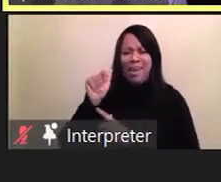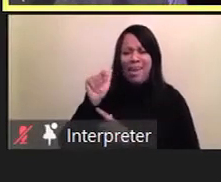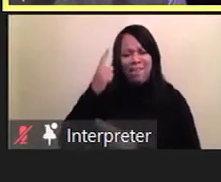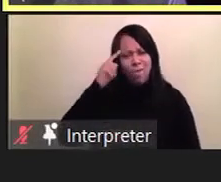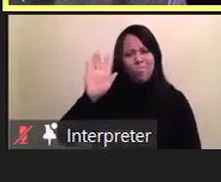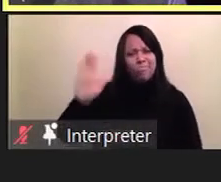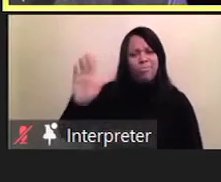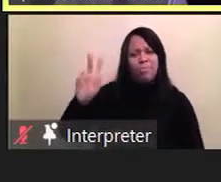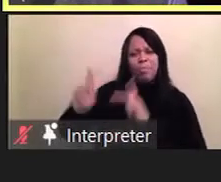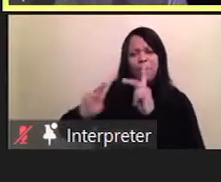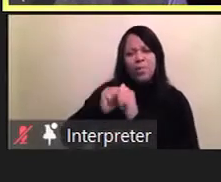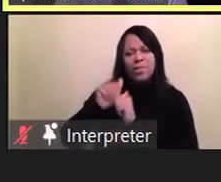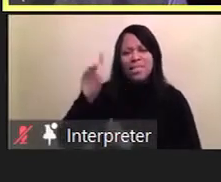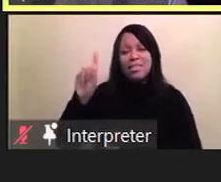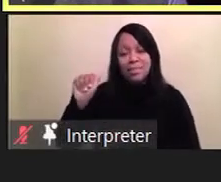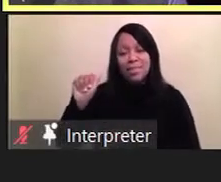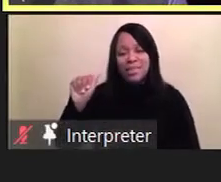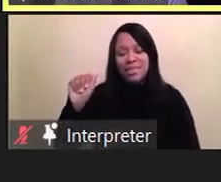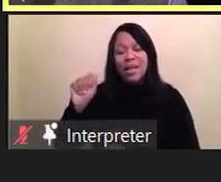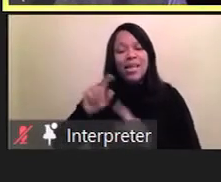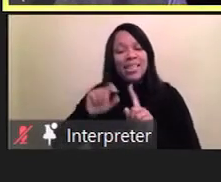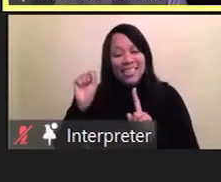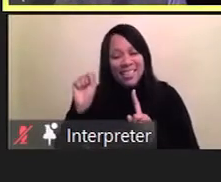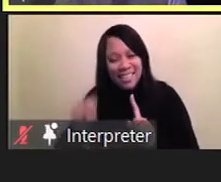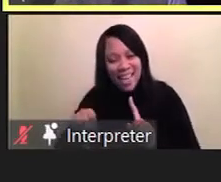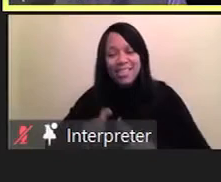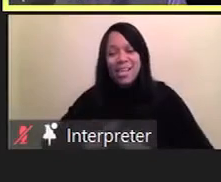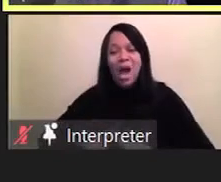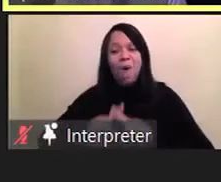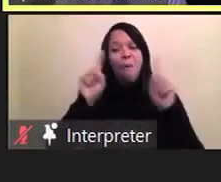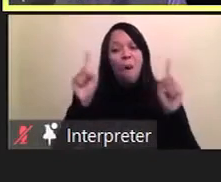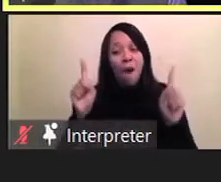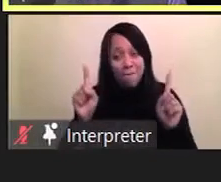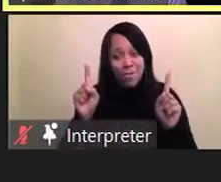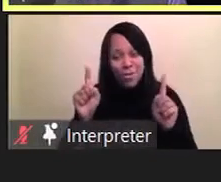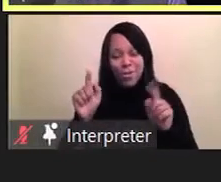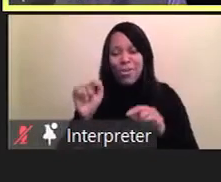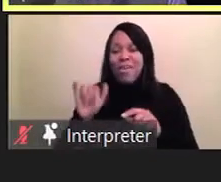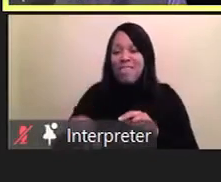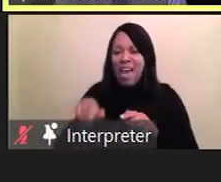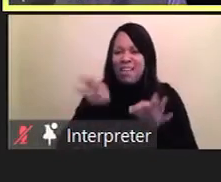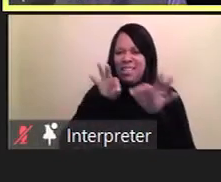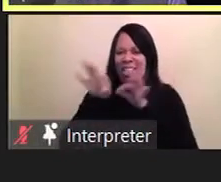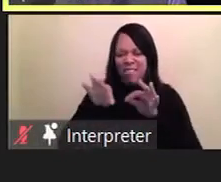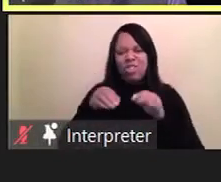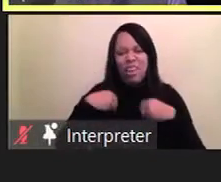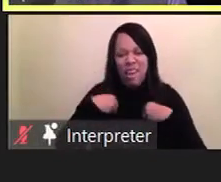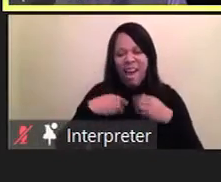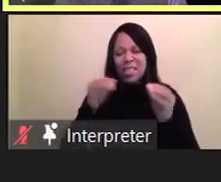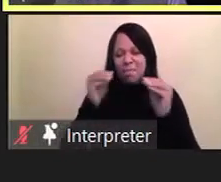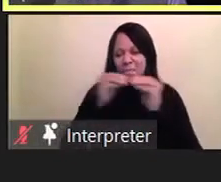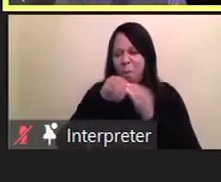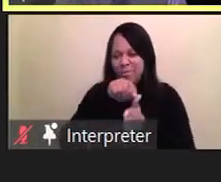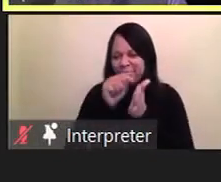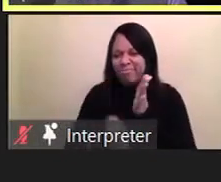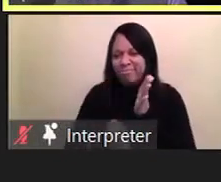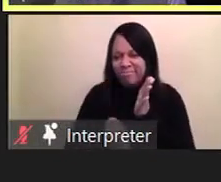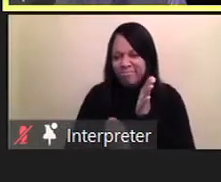But there are lots of qualifications to that definition. So you really have to be very specific about,